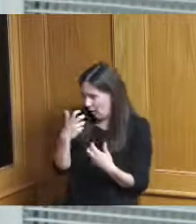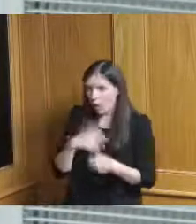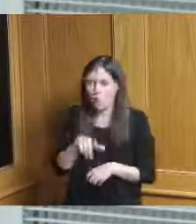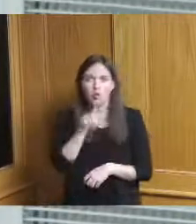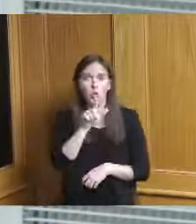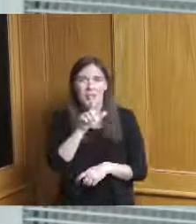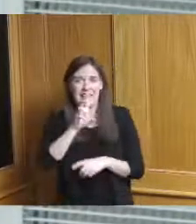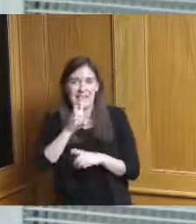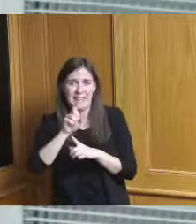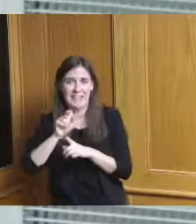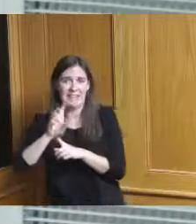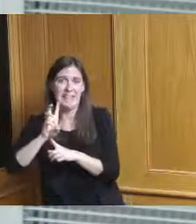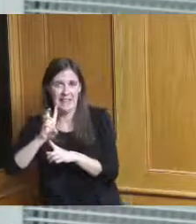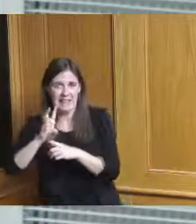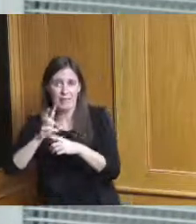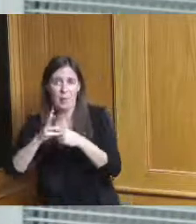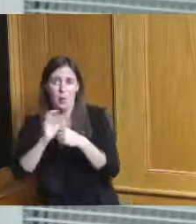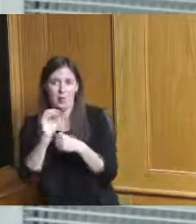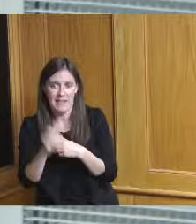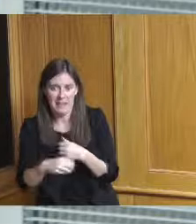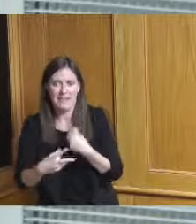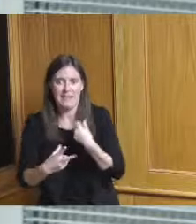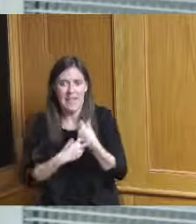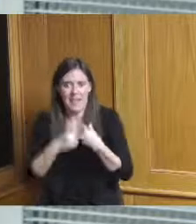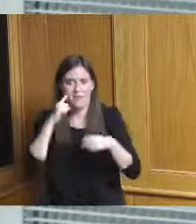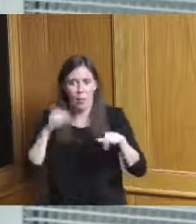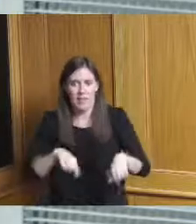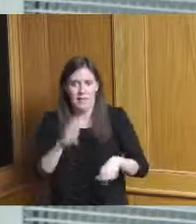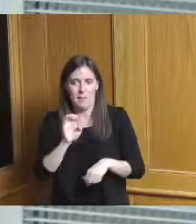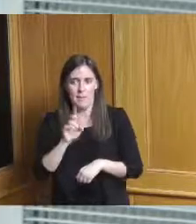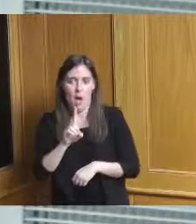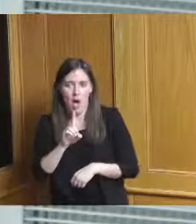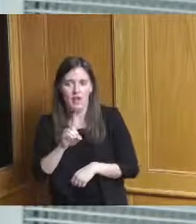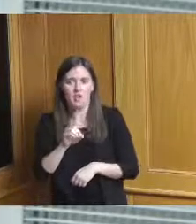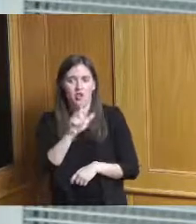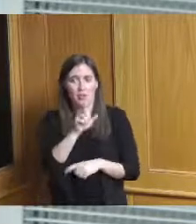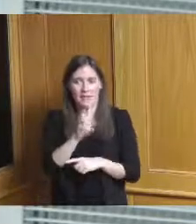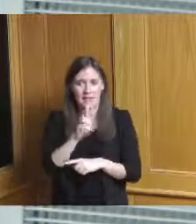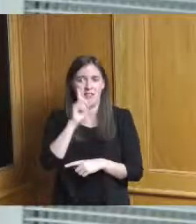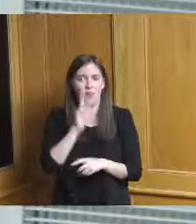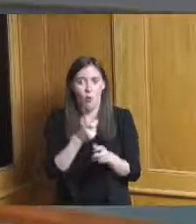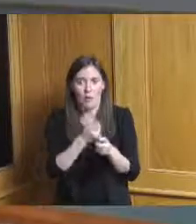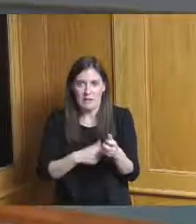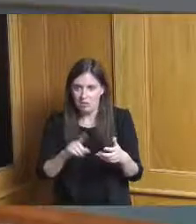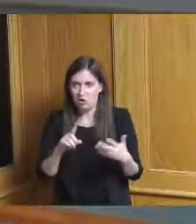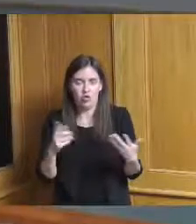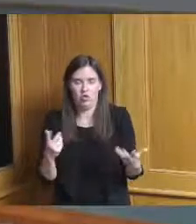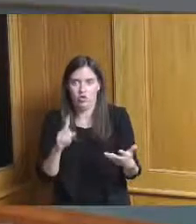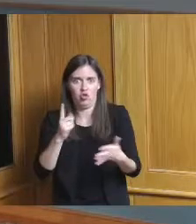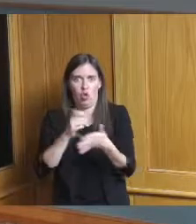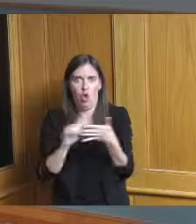on these bonds so this is a big savings this is a big deal yeah and remember your birthday for now